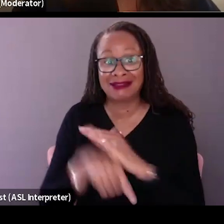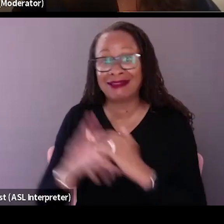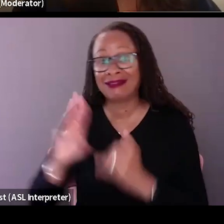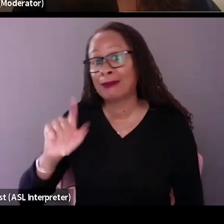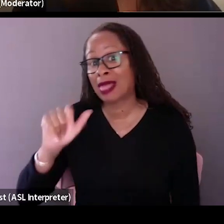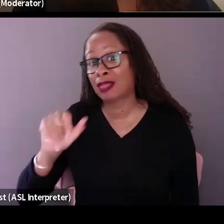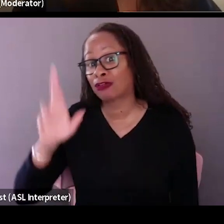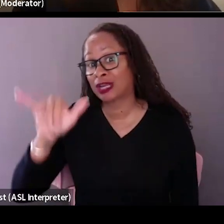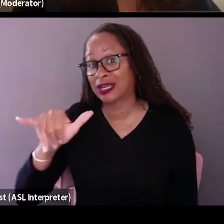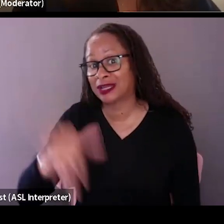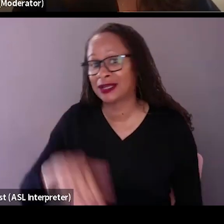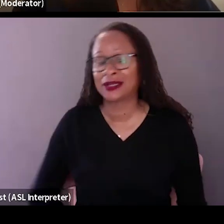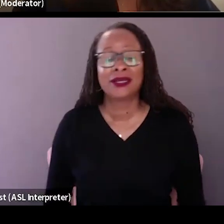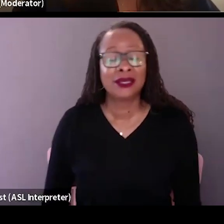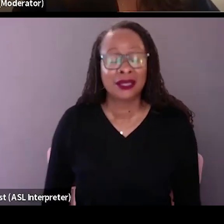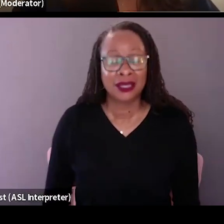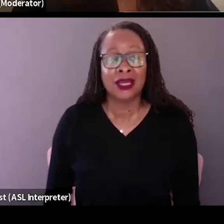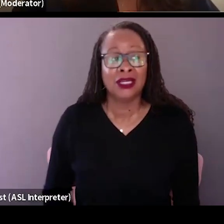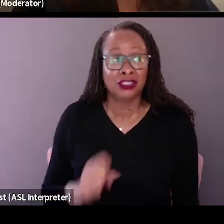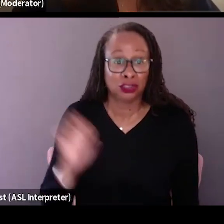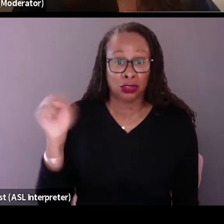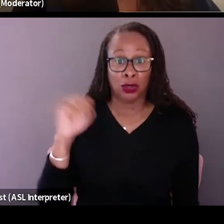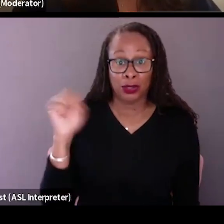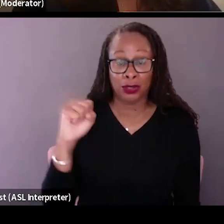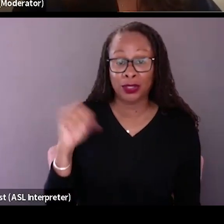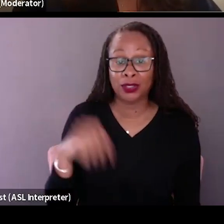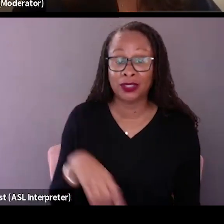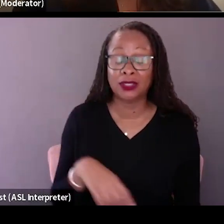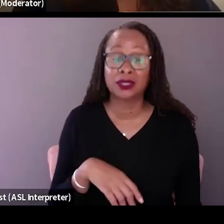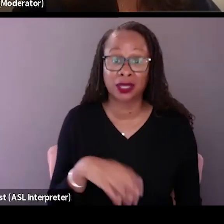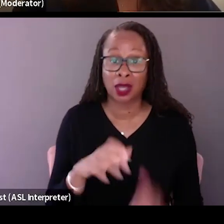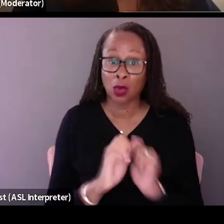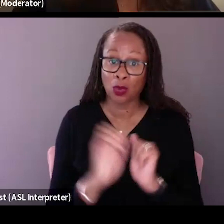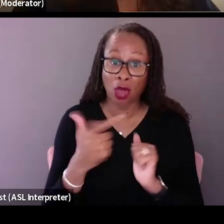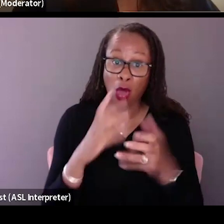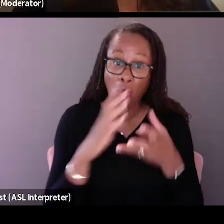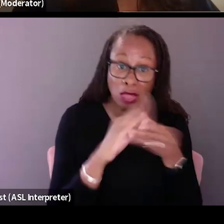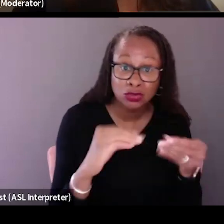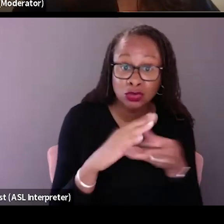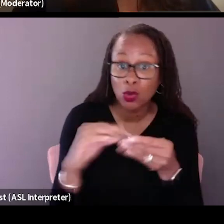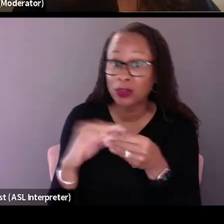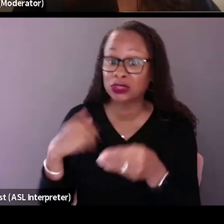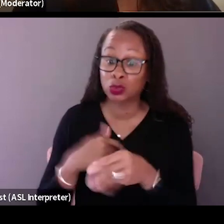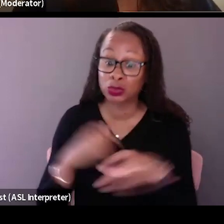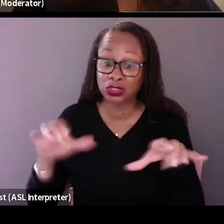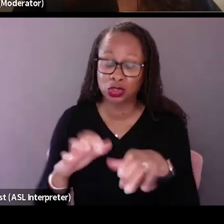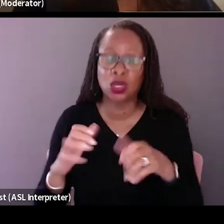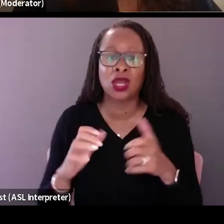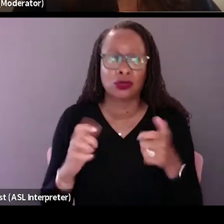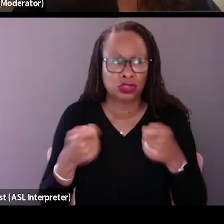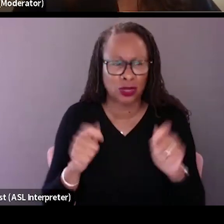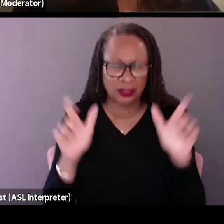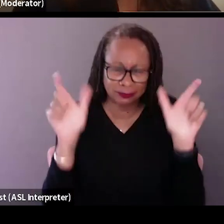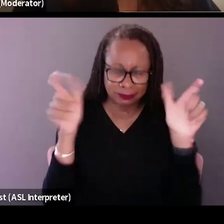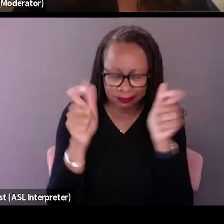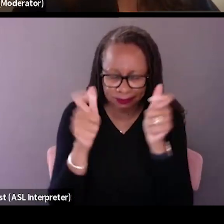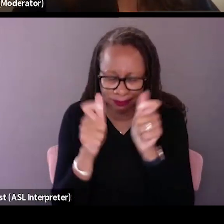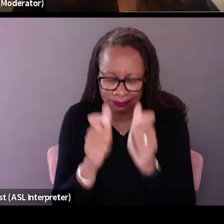So yeah, I mean I think that that was, with all our stories, we try to go in the smallest little crack of,